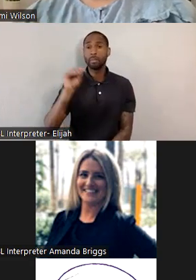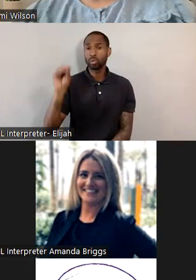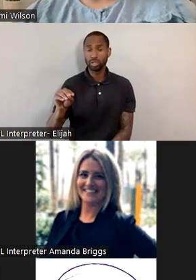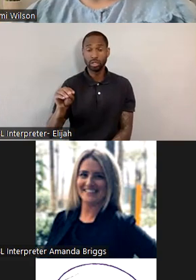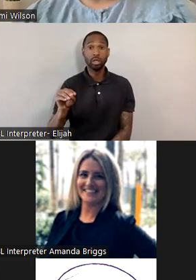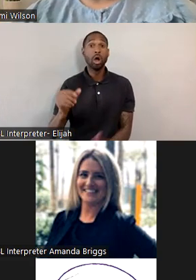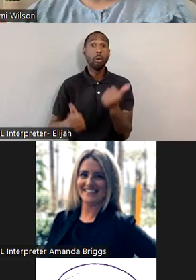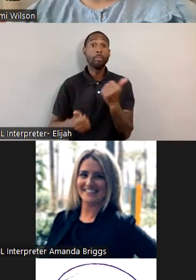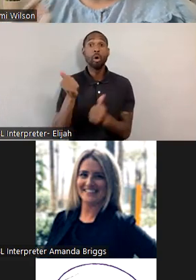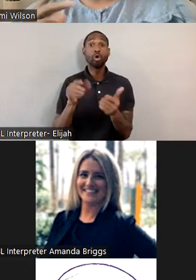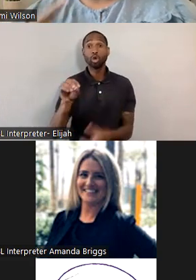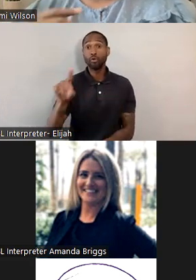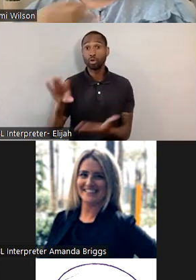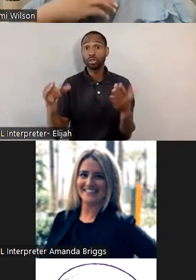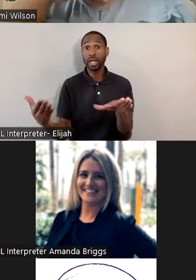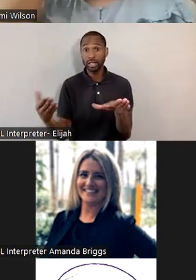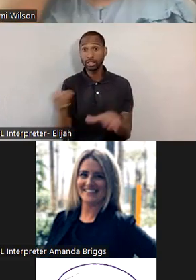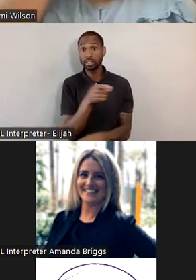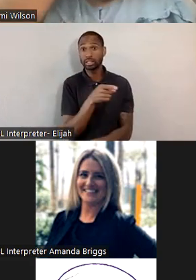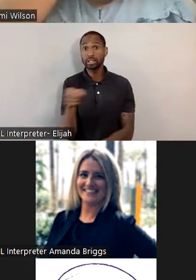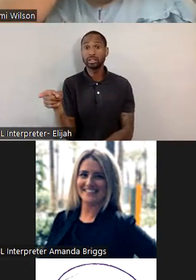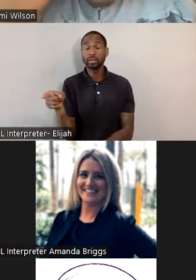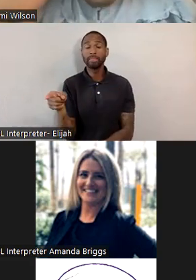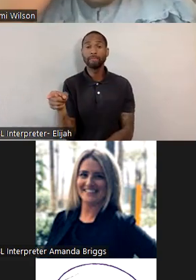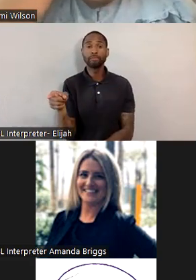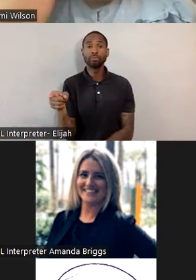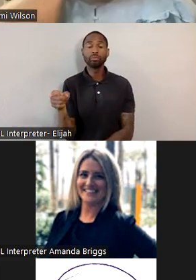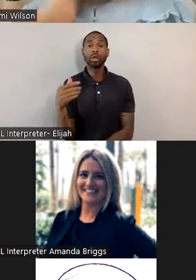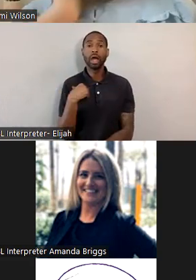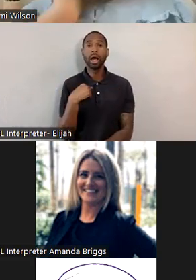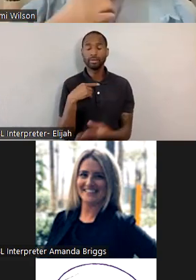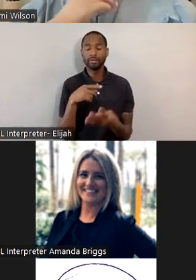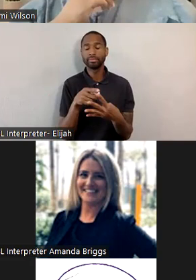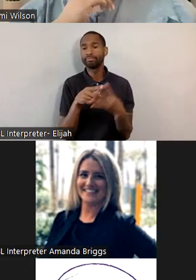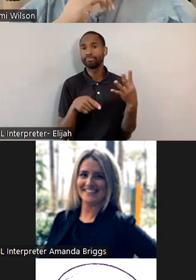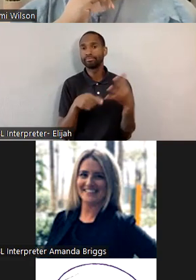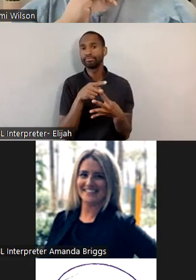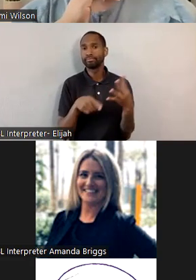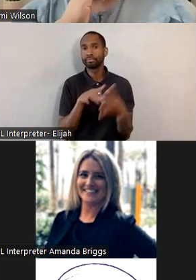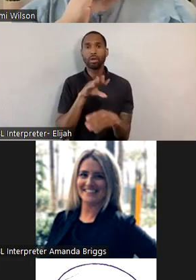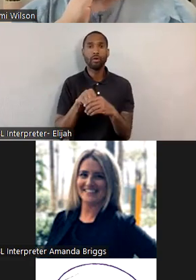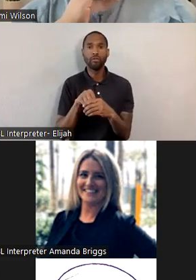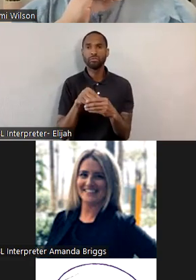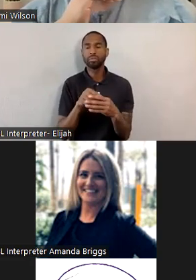of these overdose deaths have those substances in common.